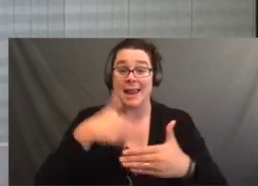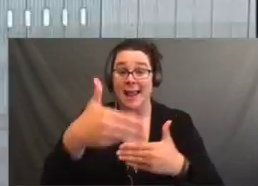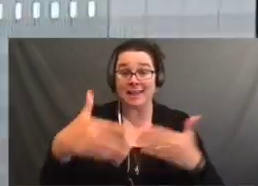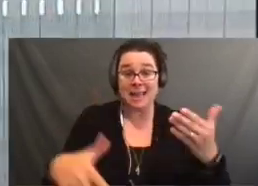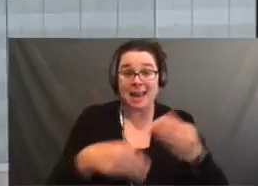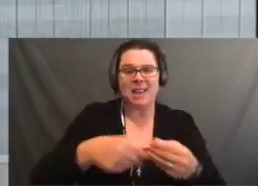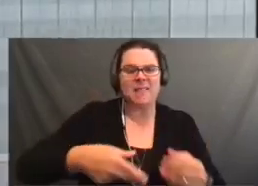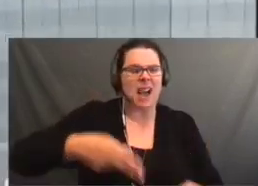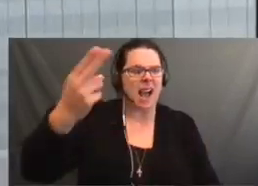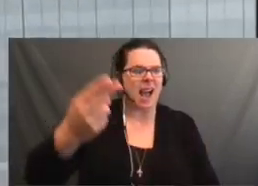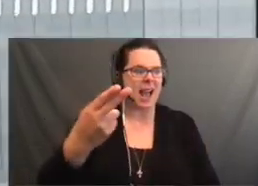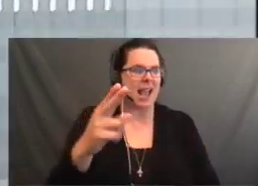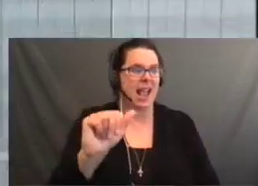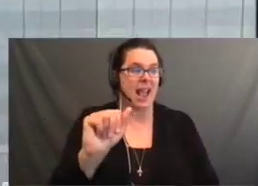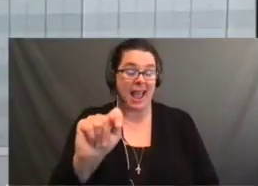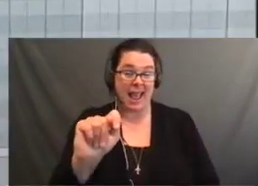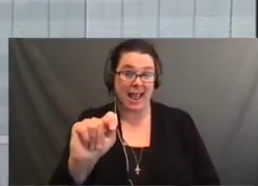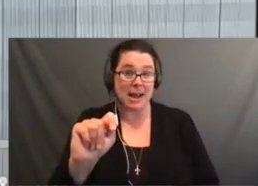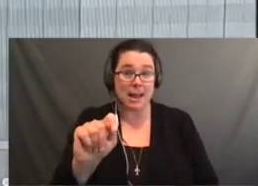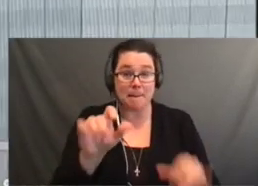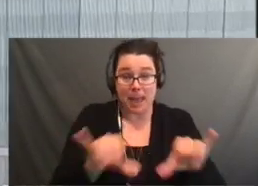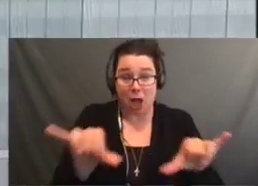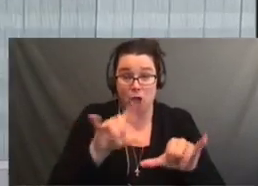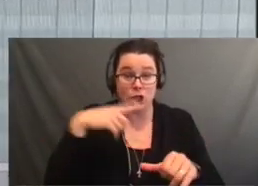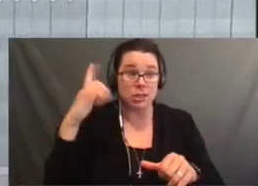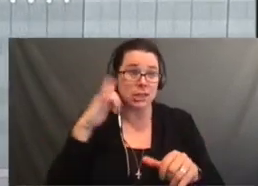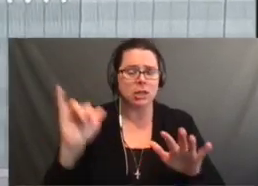Next, I added a high hat pattern. So this is what it sounds like.